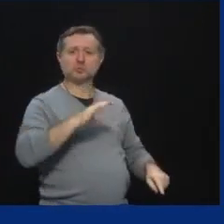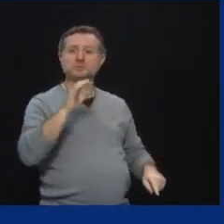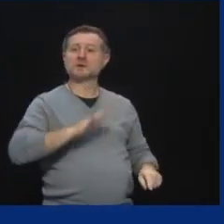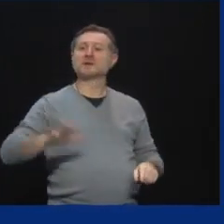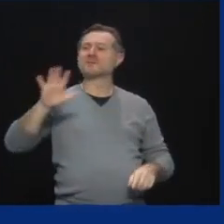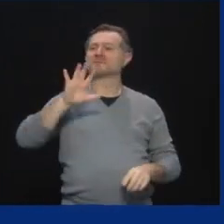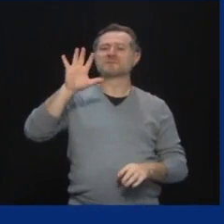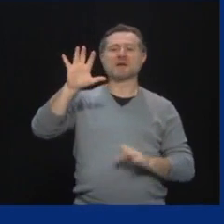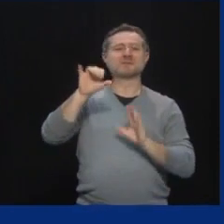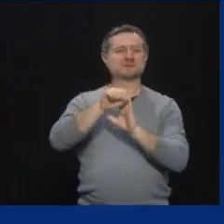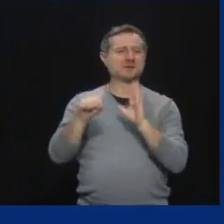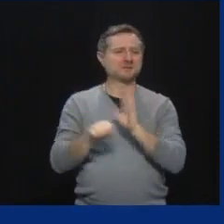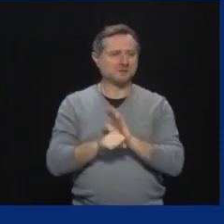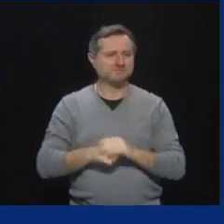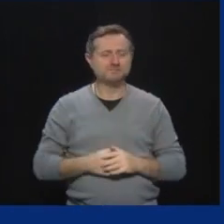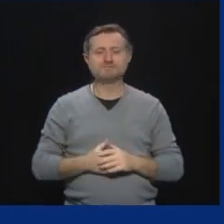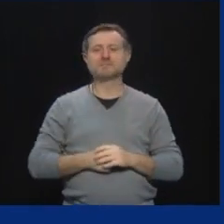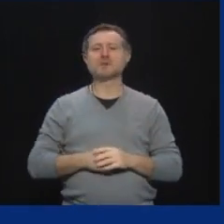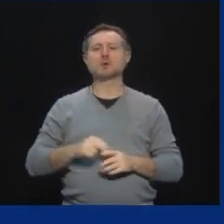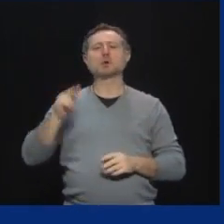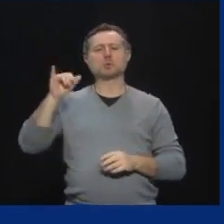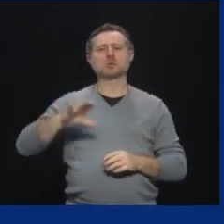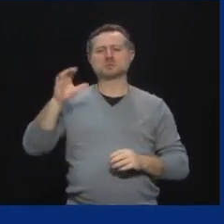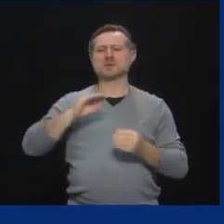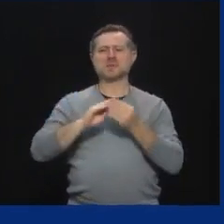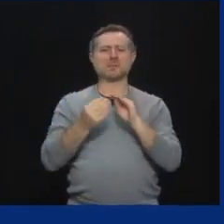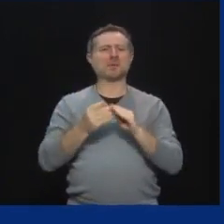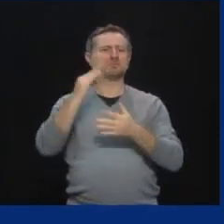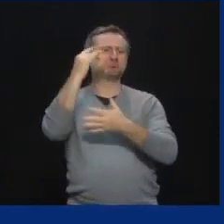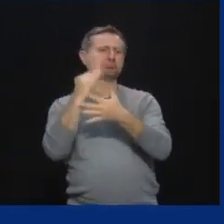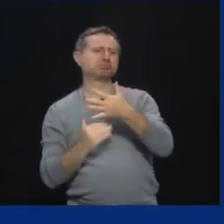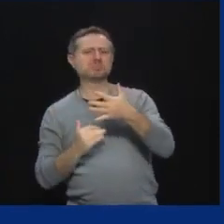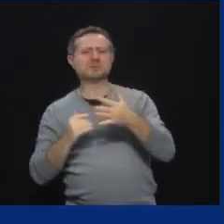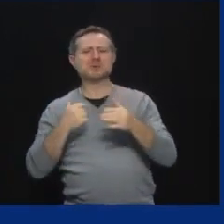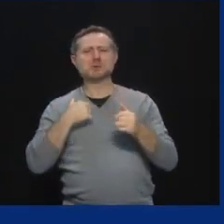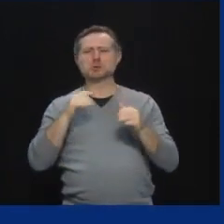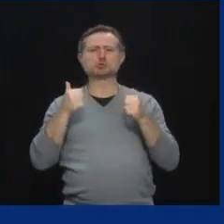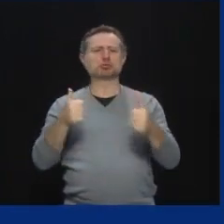Our New York City numbers as I said are very good Manhattan. 1.1. That's great.